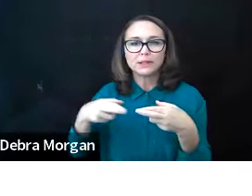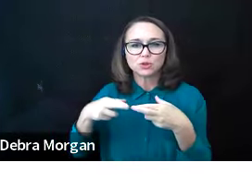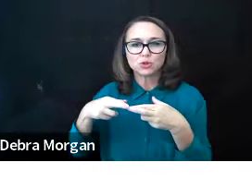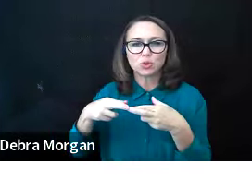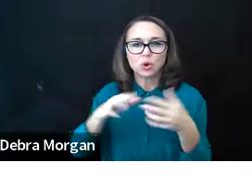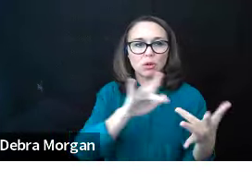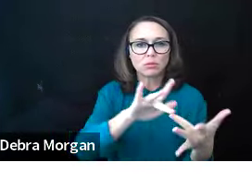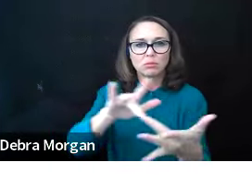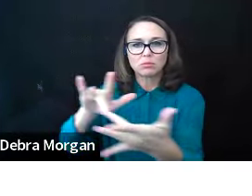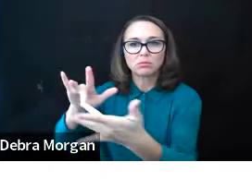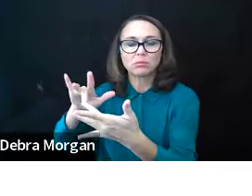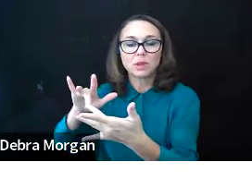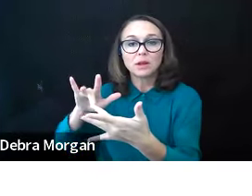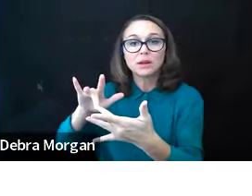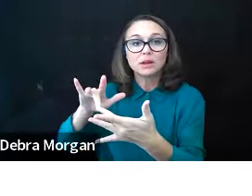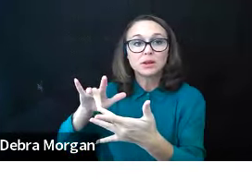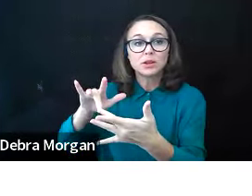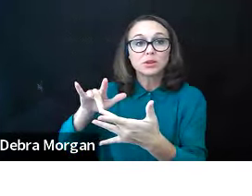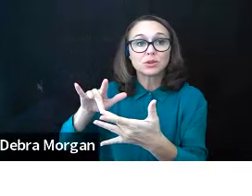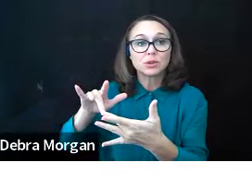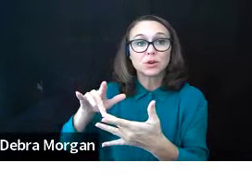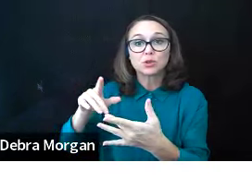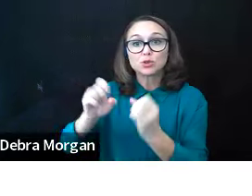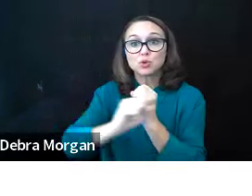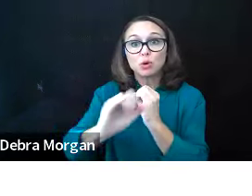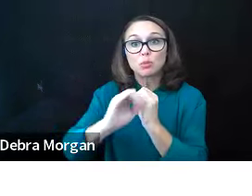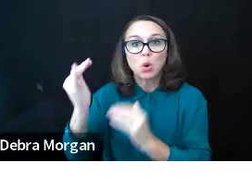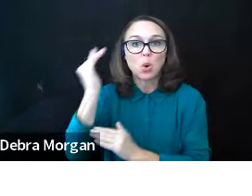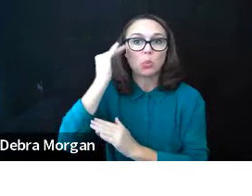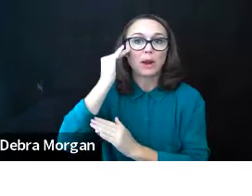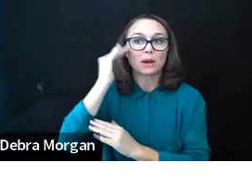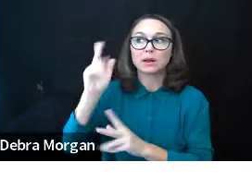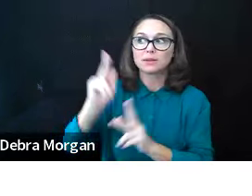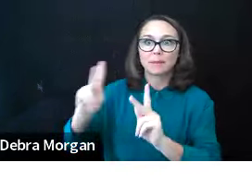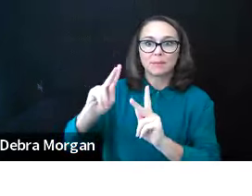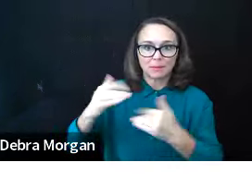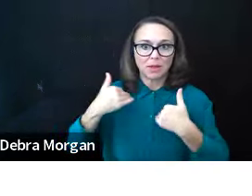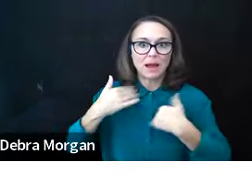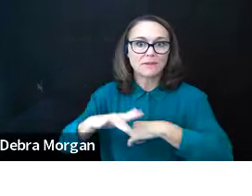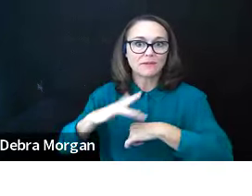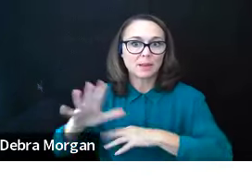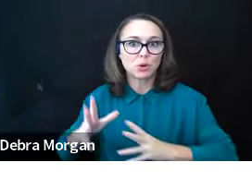paid family medical leave. So, you can see several ones listed on this slide. And I wanna highlight